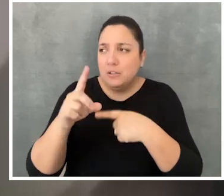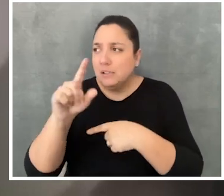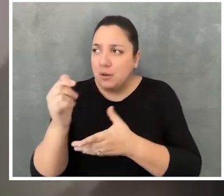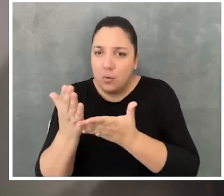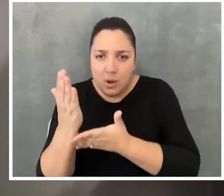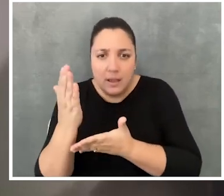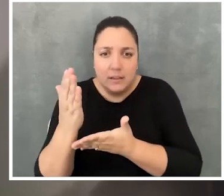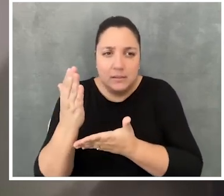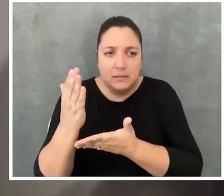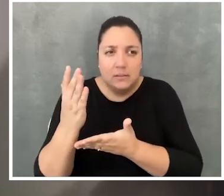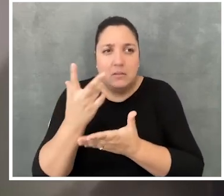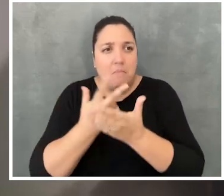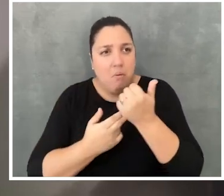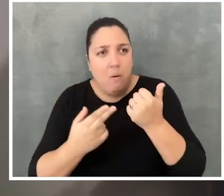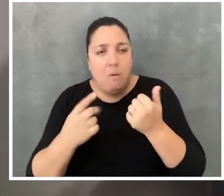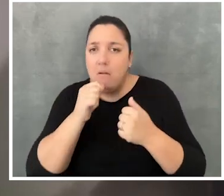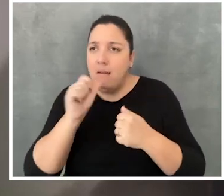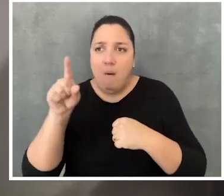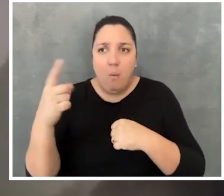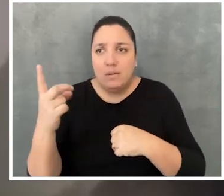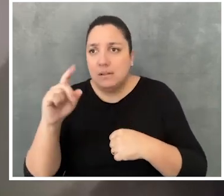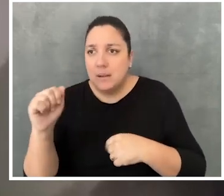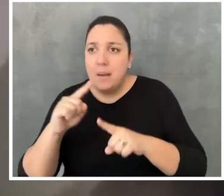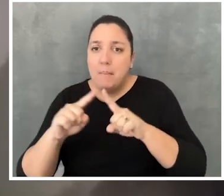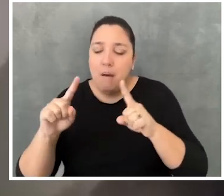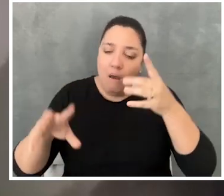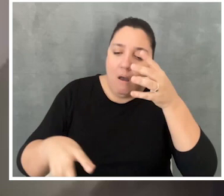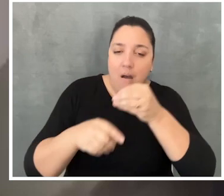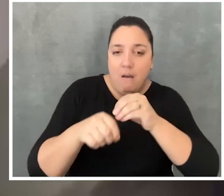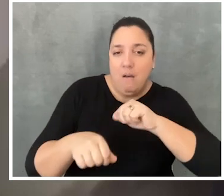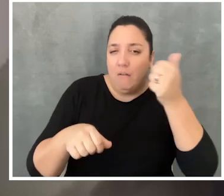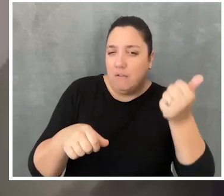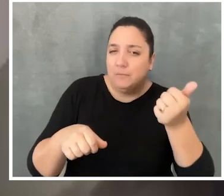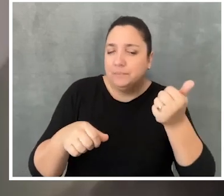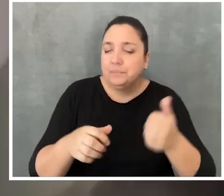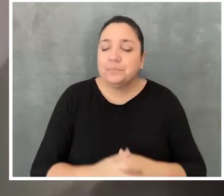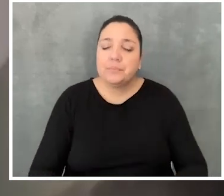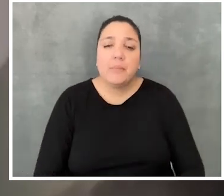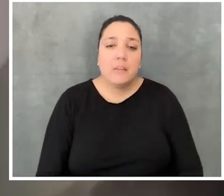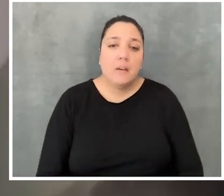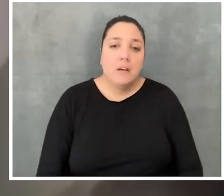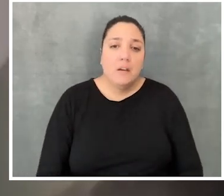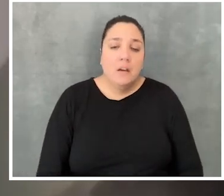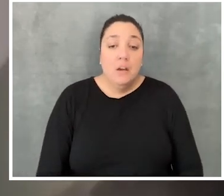So looking at the intersectionality of it. And so when I found WEI